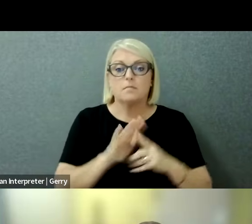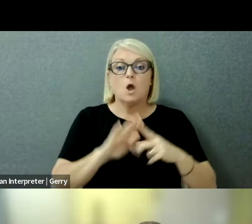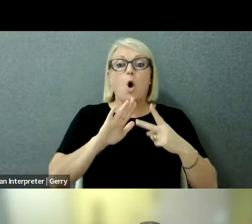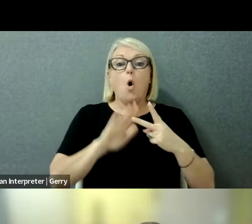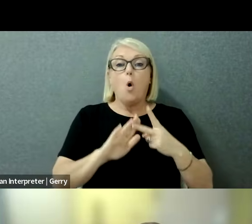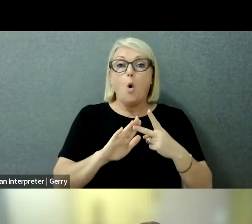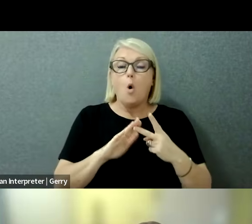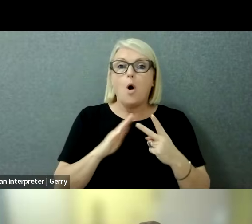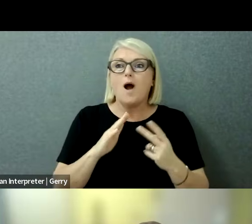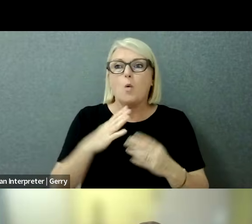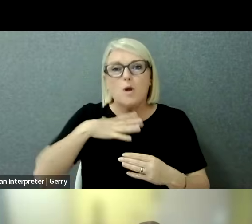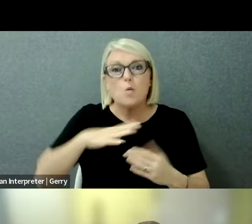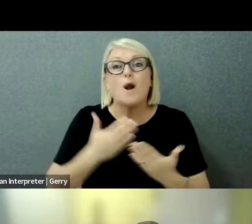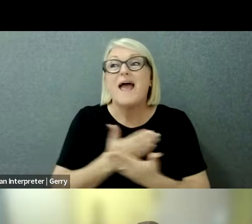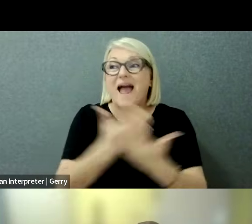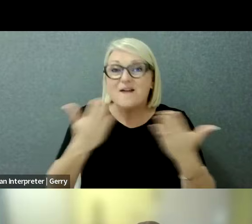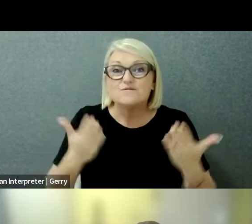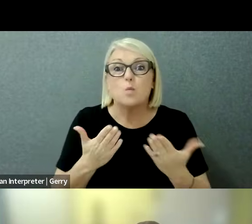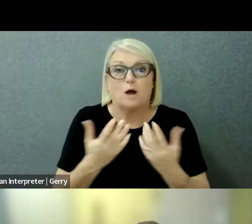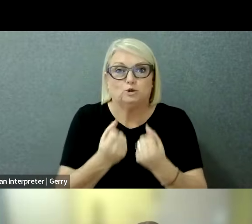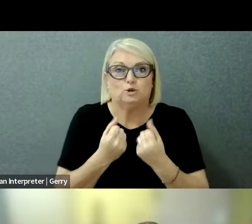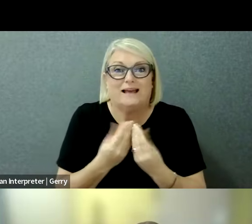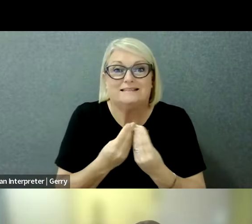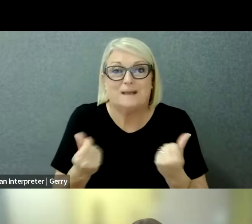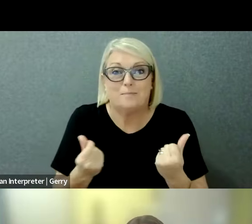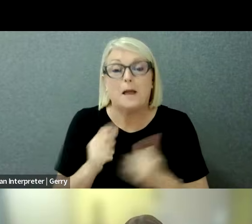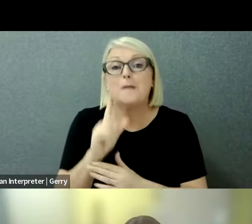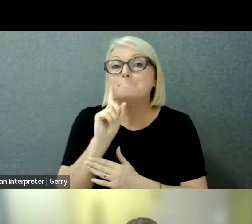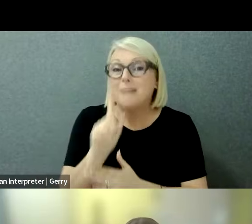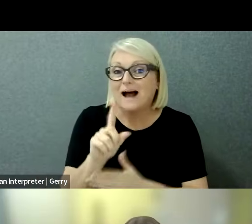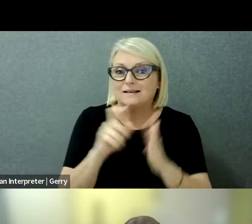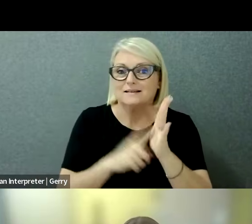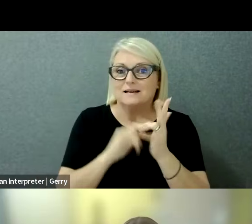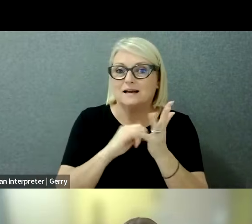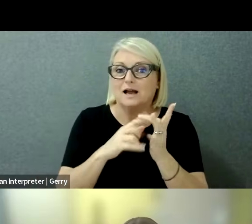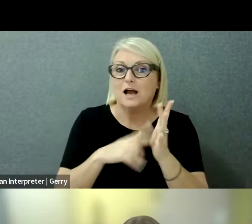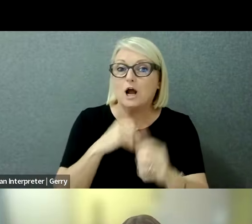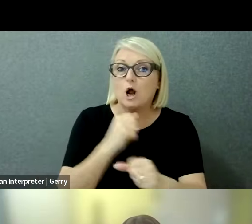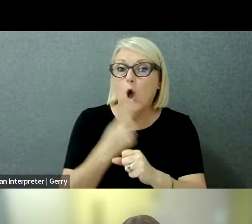get something, but if we want to close the gap it has to be with the reach and intensity needed to